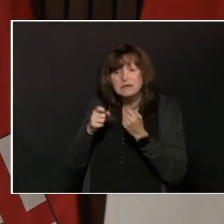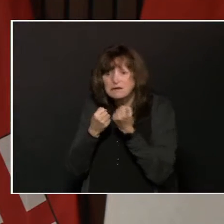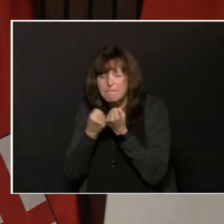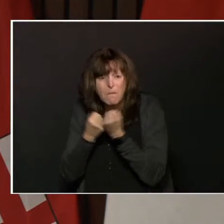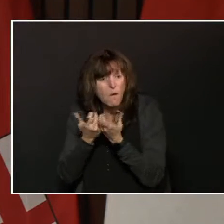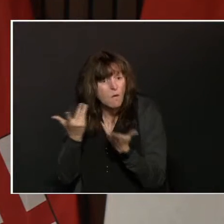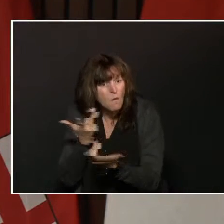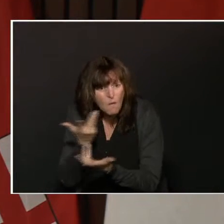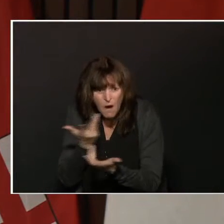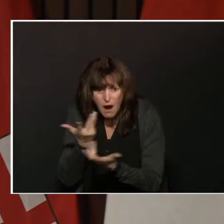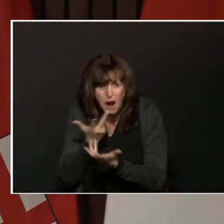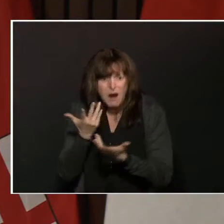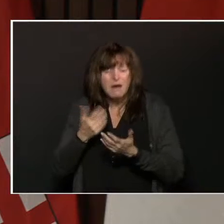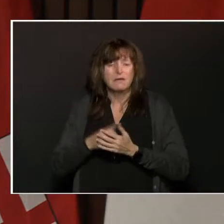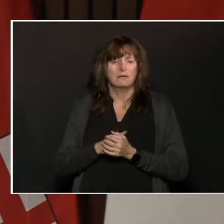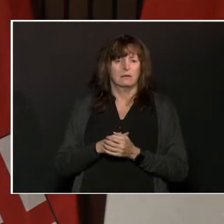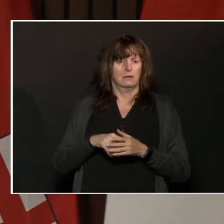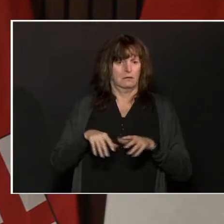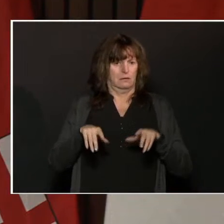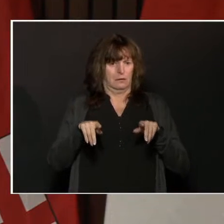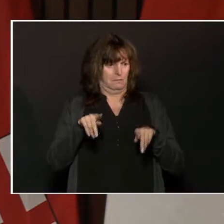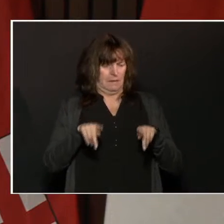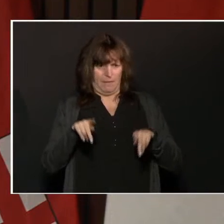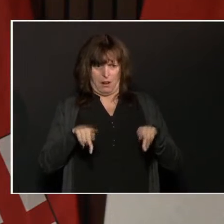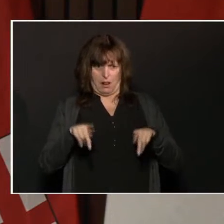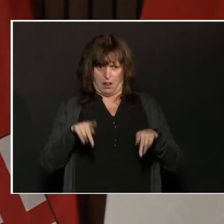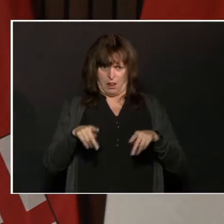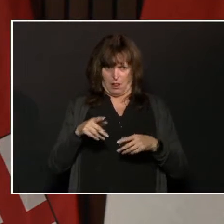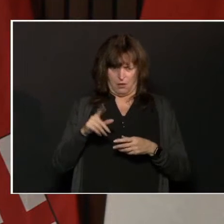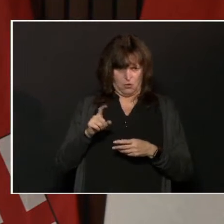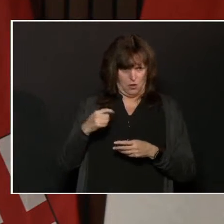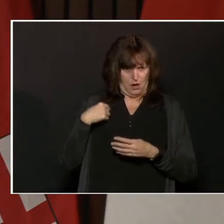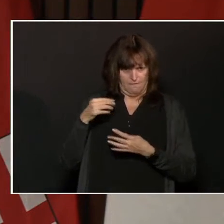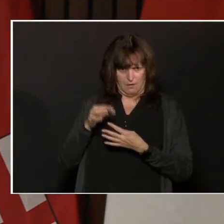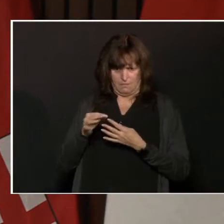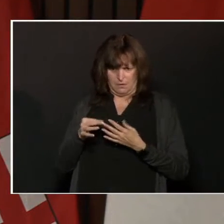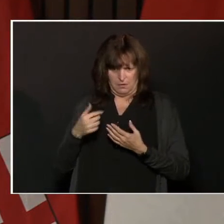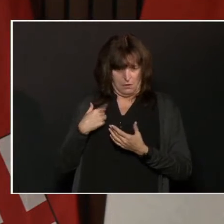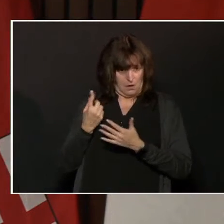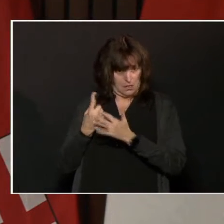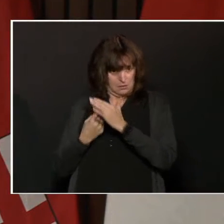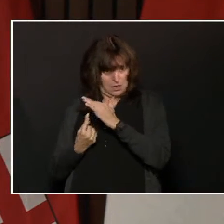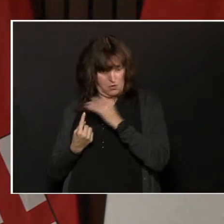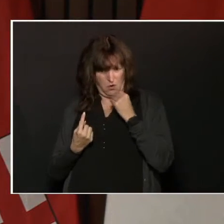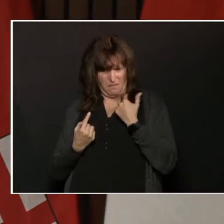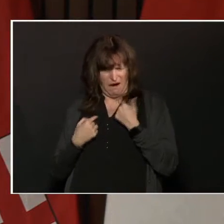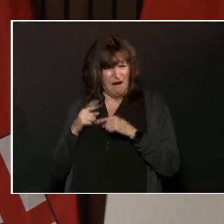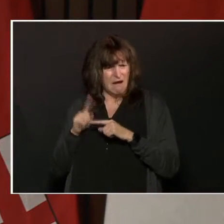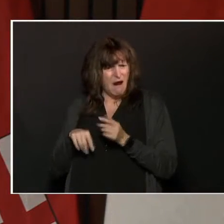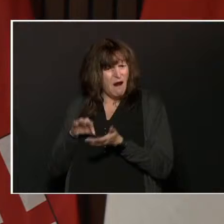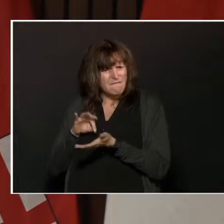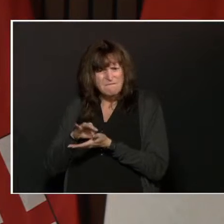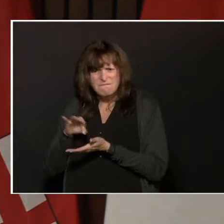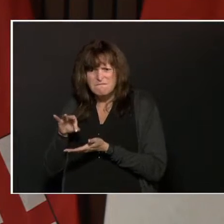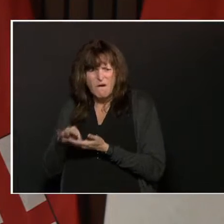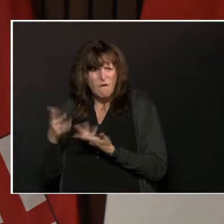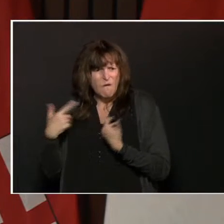JUST A WAVE OF FLU THIS IS A DIFFERENT DISEASE DIFFERENT DISEASE WAS VERY DIFFERENT DIFFERENT DISEASE WAS VERY DIFFERENT HEALTH VERY DIFFERENT HEALTH CONSEQUENCES VERY DIFFERENT HEALTH CONSEQUENCES DON T VERY DIFFERENT HEALTH CONSEQUENCES VOLUNTEER VERY DIFFERENT HEALTH CONSEQUENCES DONTARI VERY DIFFERENT HEALTH CONSEQUENCES THE ONTARIO